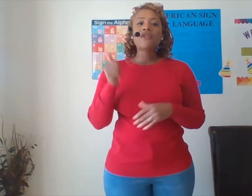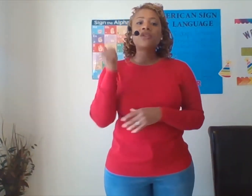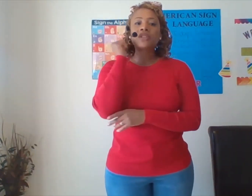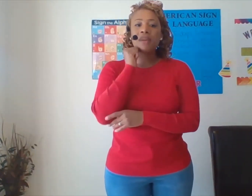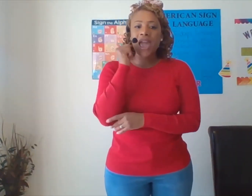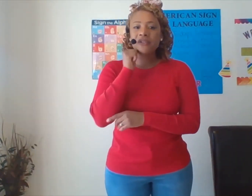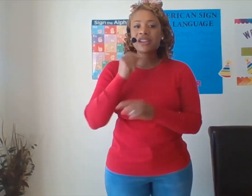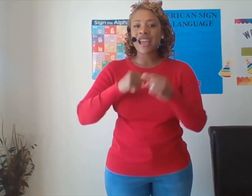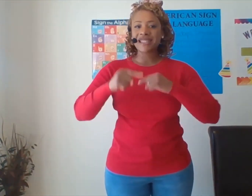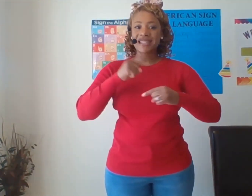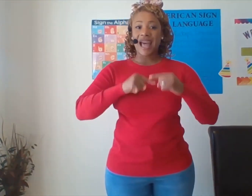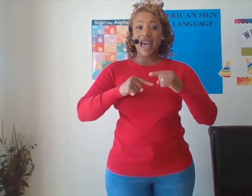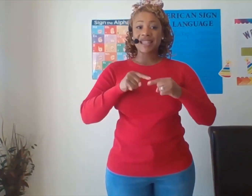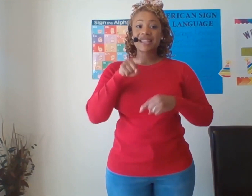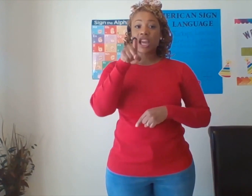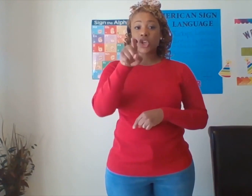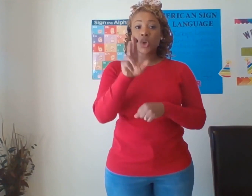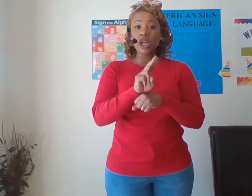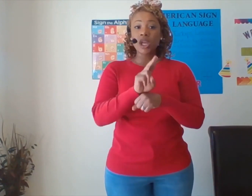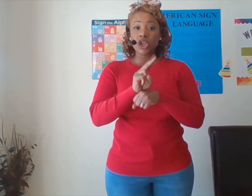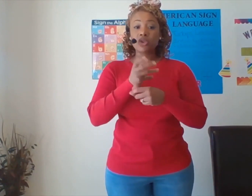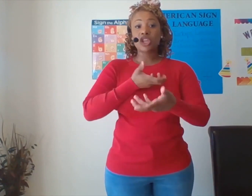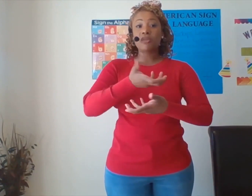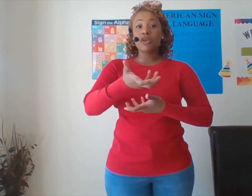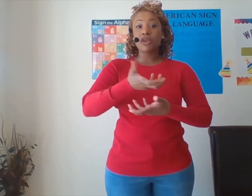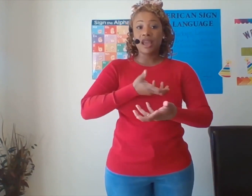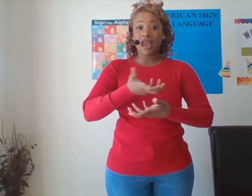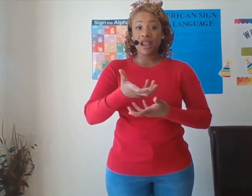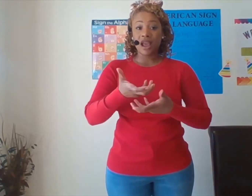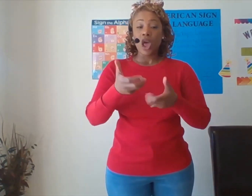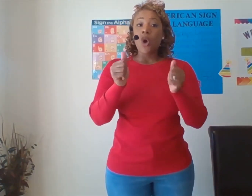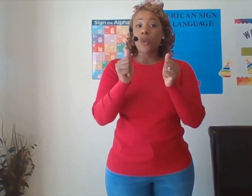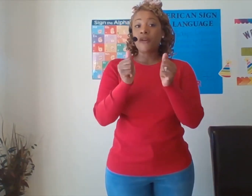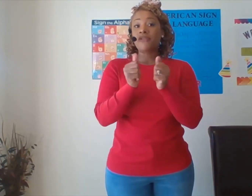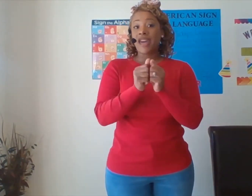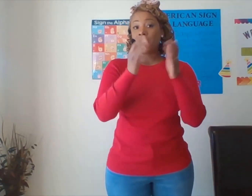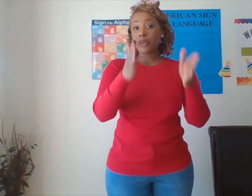to give you some everyday signs that you can use to communicate with that person